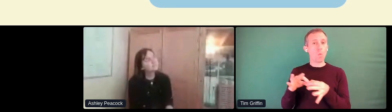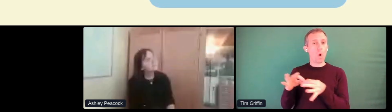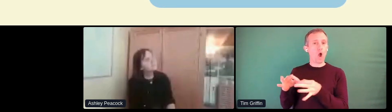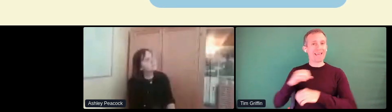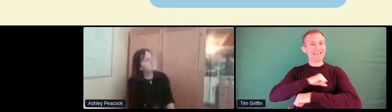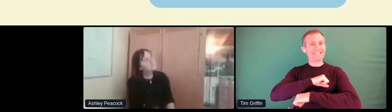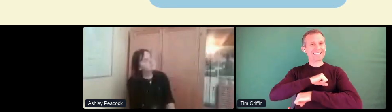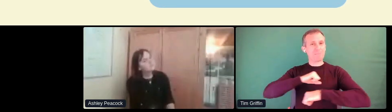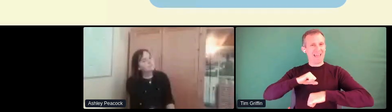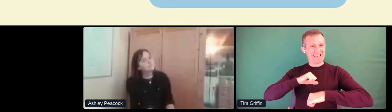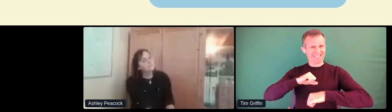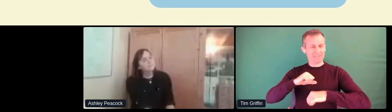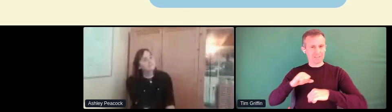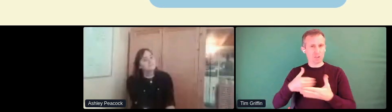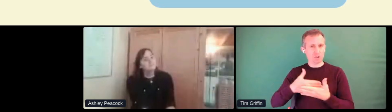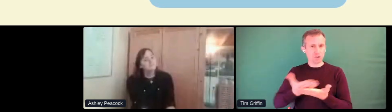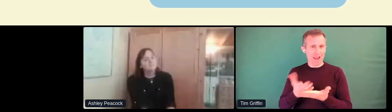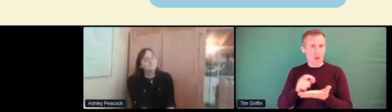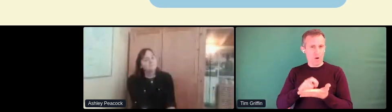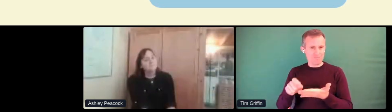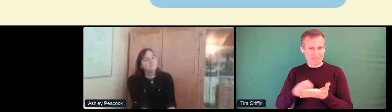Where you work can have quite a big impact on your ability